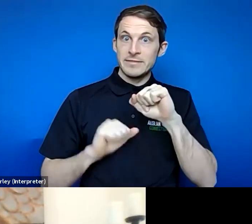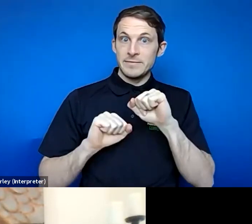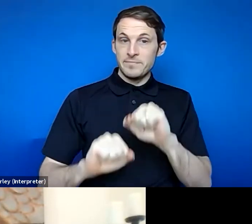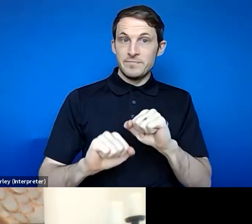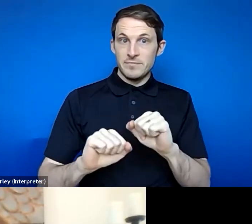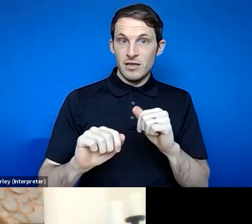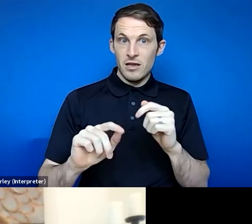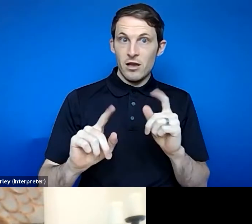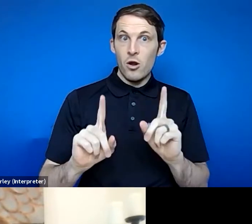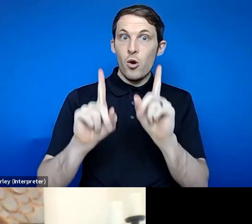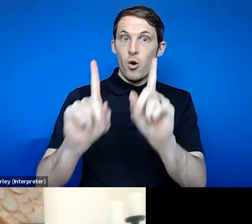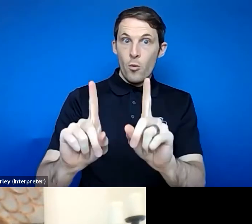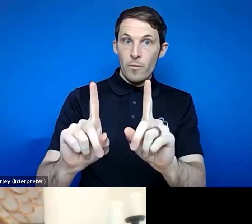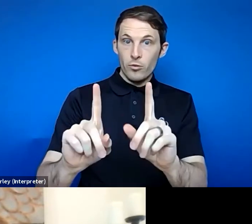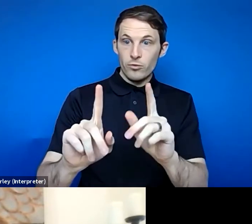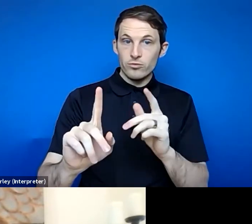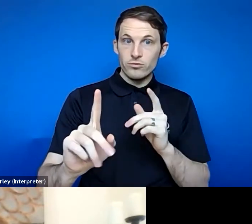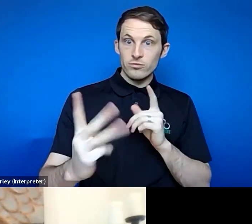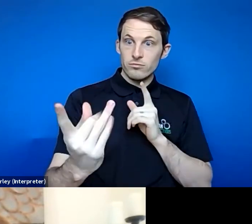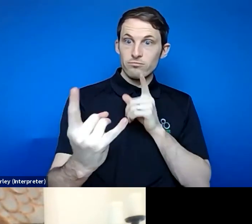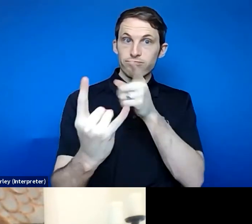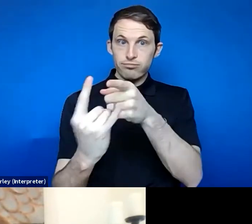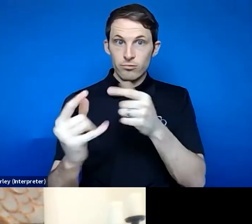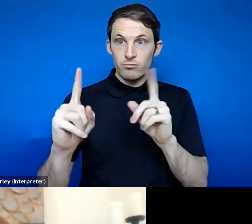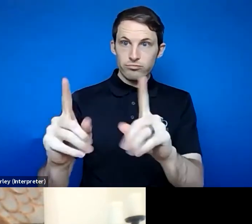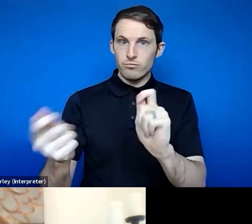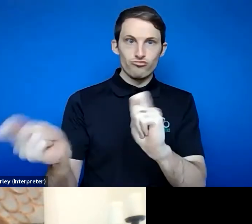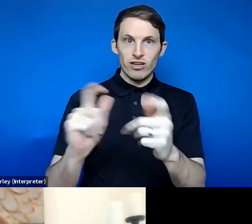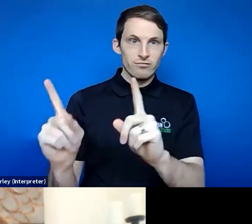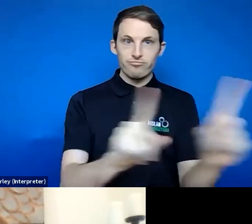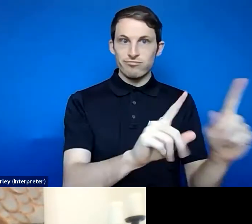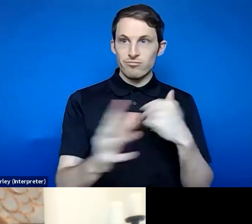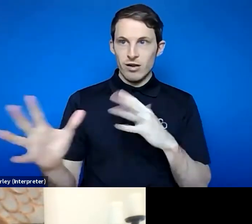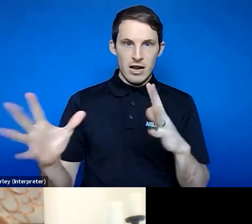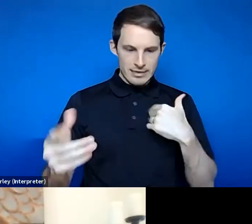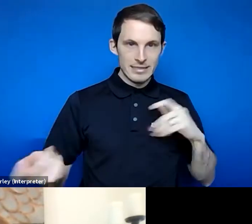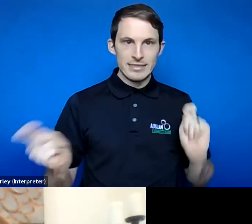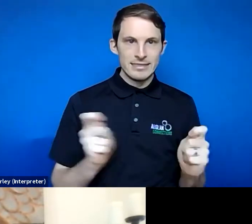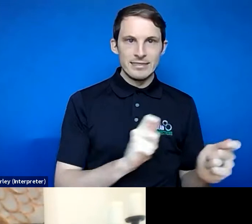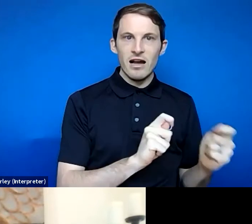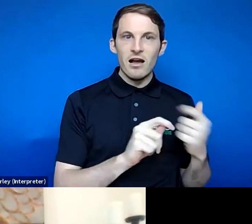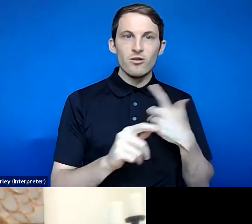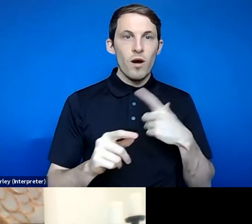and dramatically shifted. And you know what? Through the extraordinary community that is